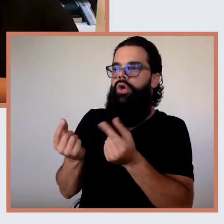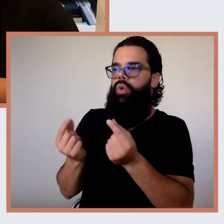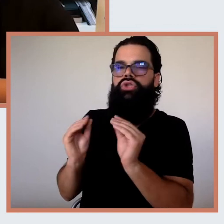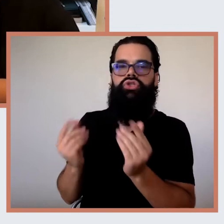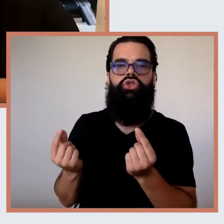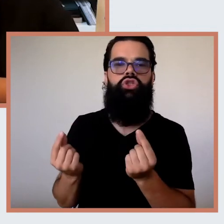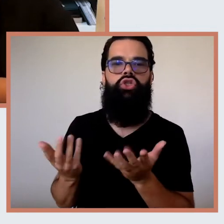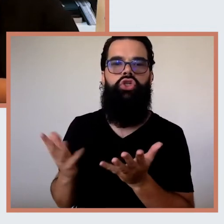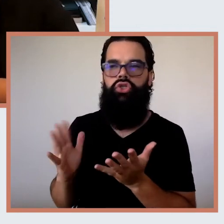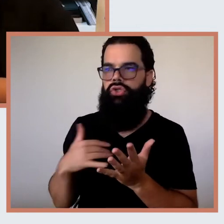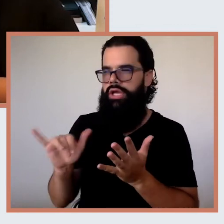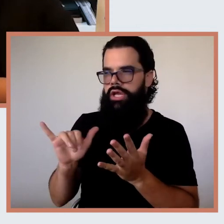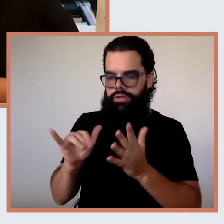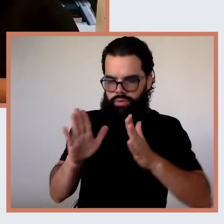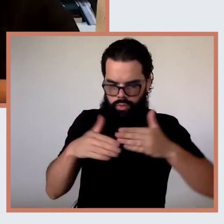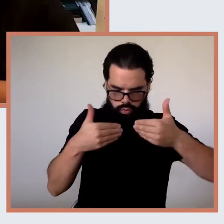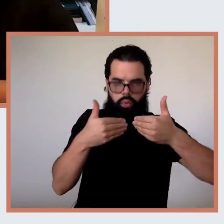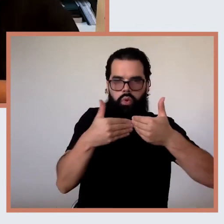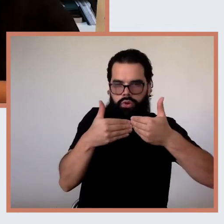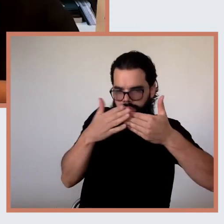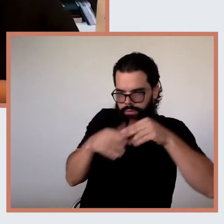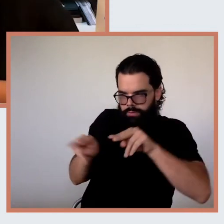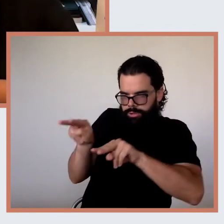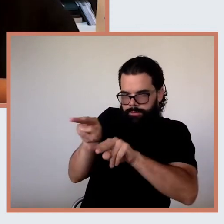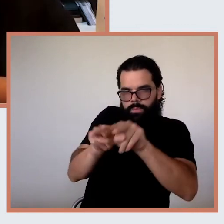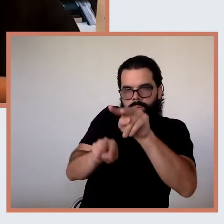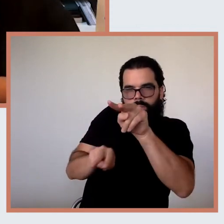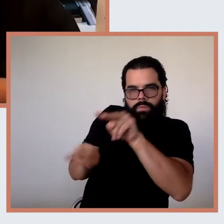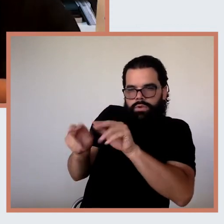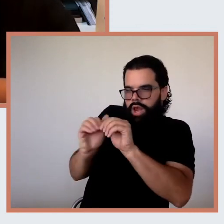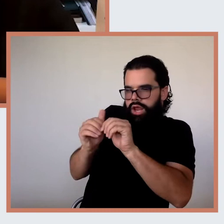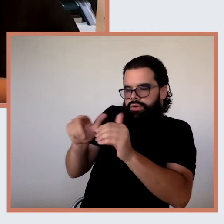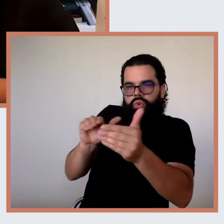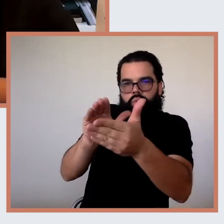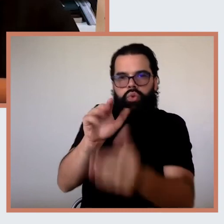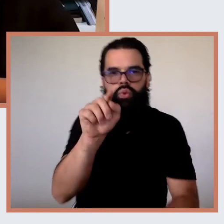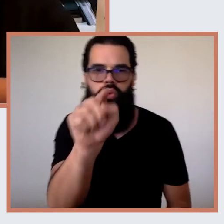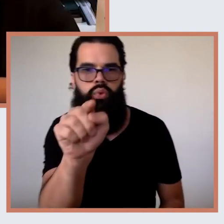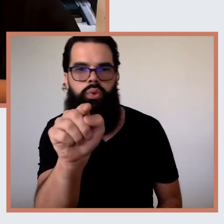I can be in this position where I'm not sitting in the back in the dark where I am sitting in, and I would add,